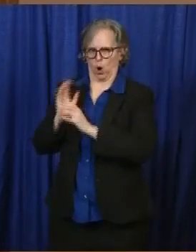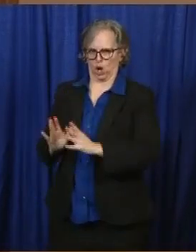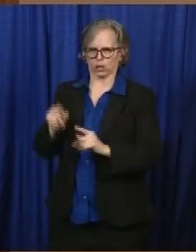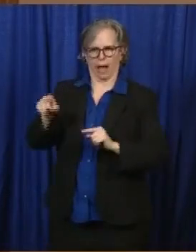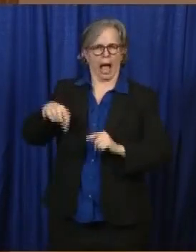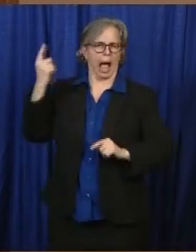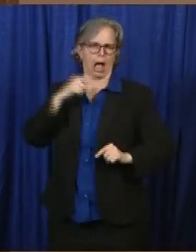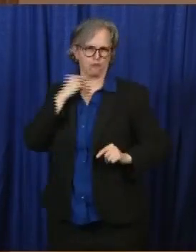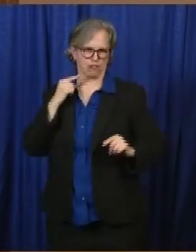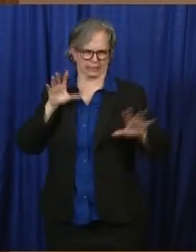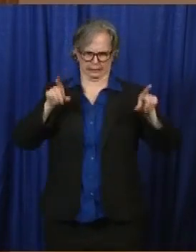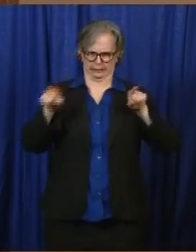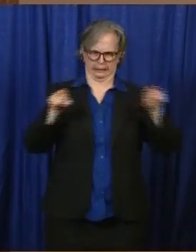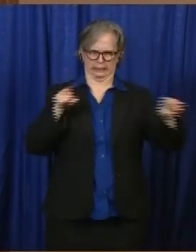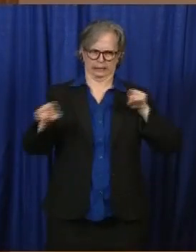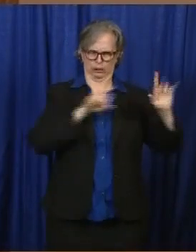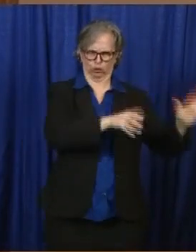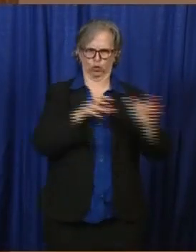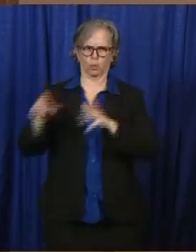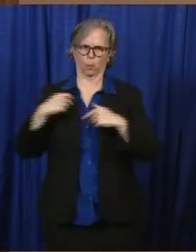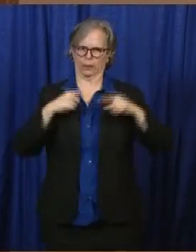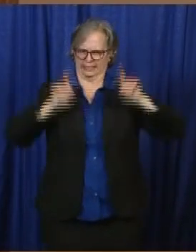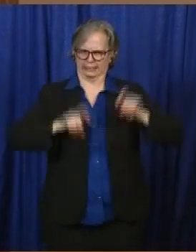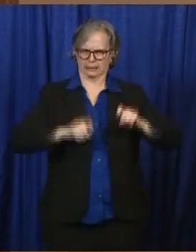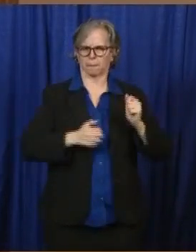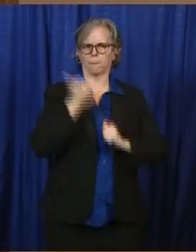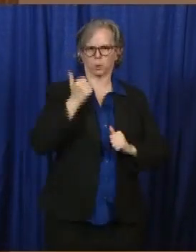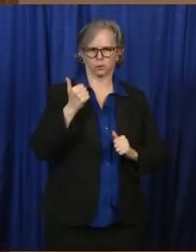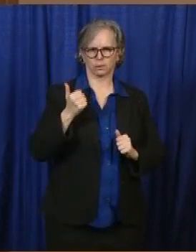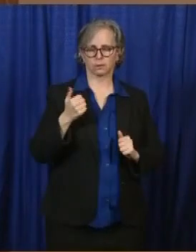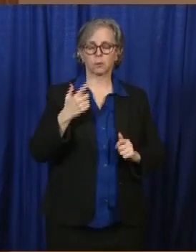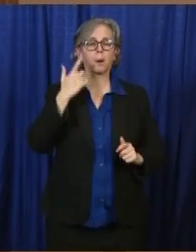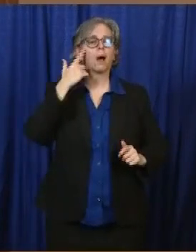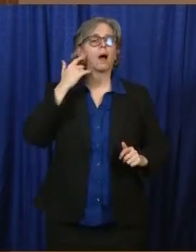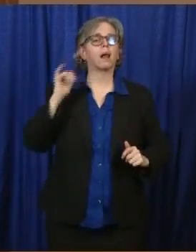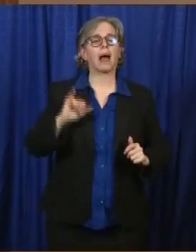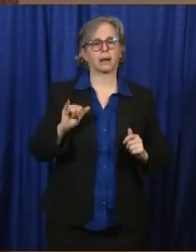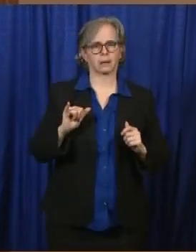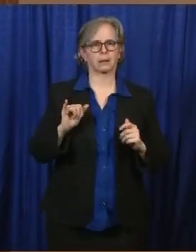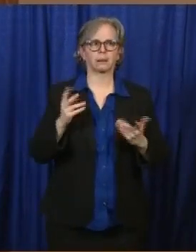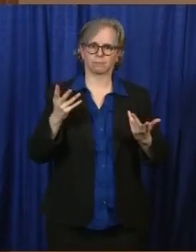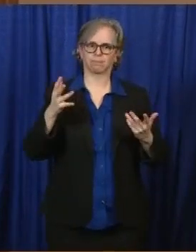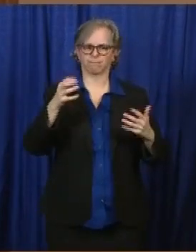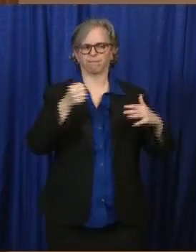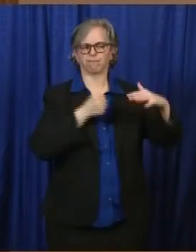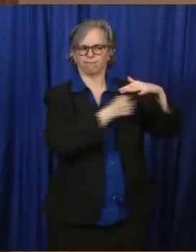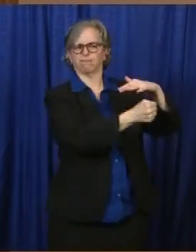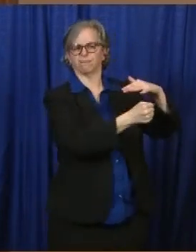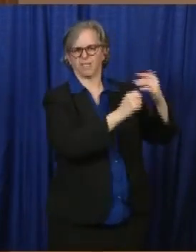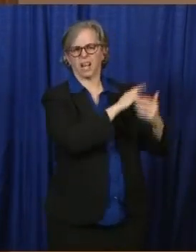LIMITED TESTING THAT WE ARE TESTING THE SICKEST. SO OF COURSE THOSE ARE GOING TO BE